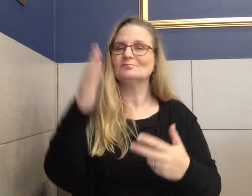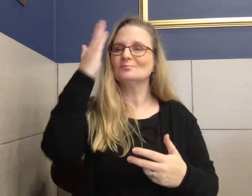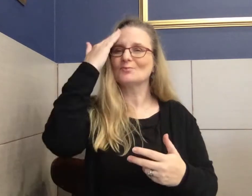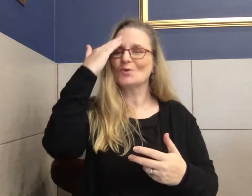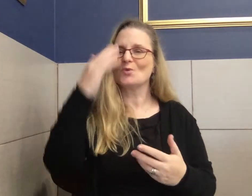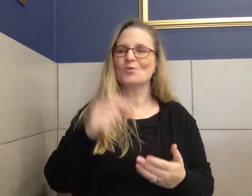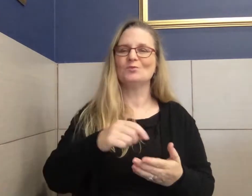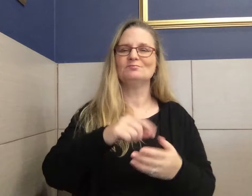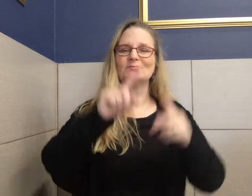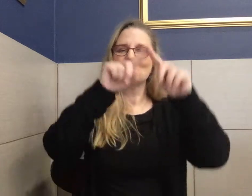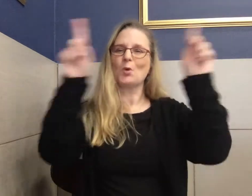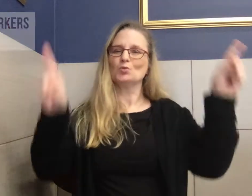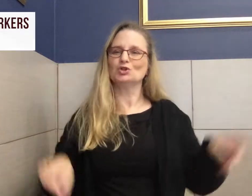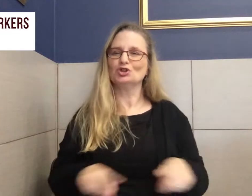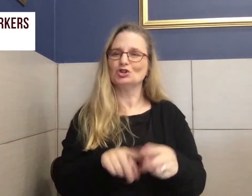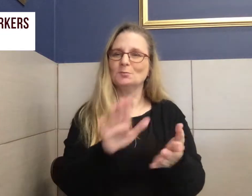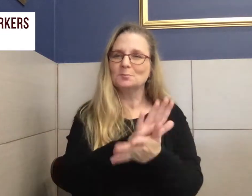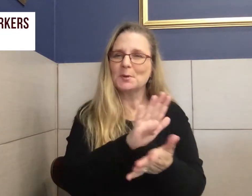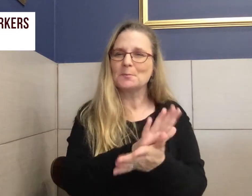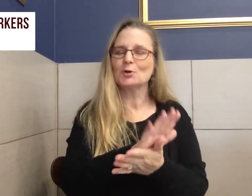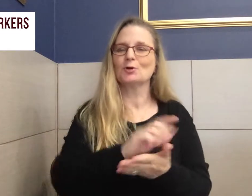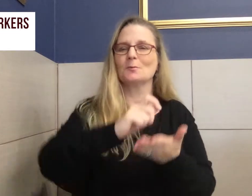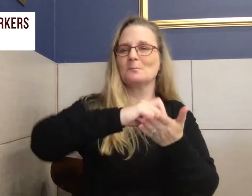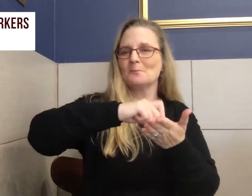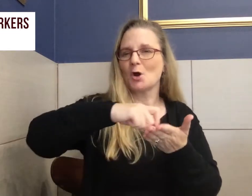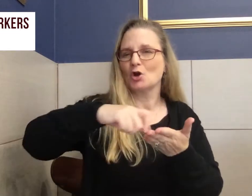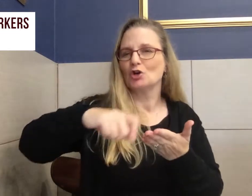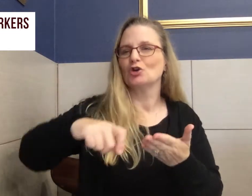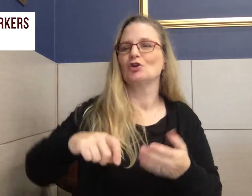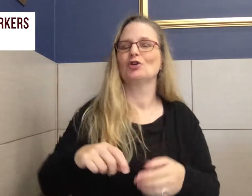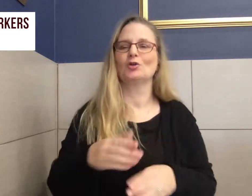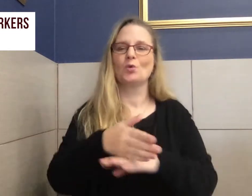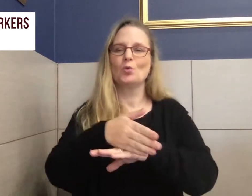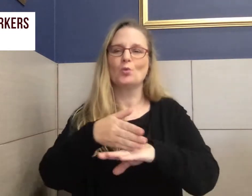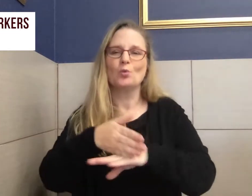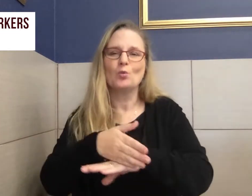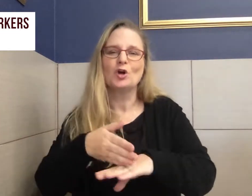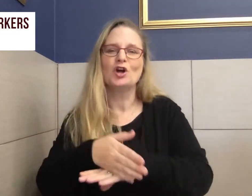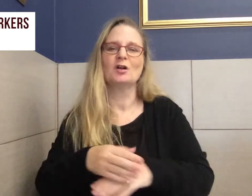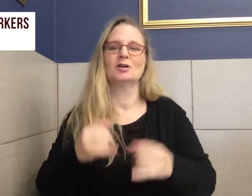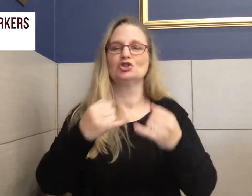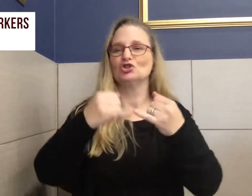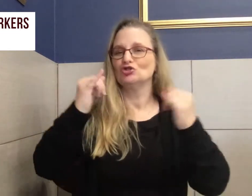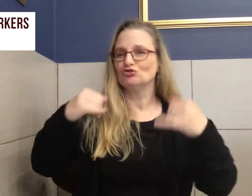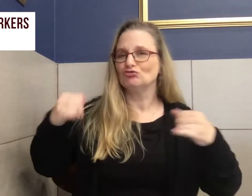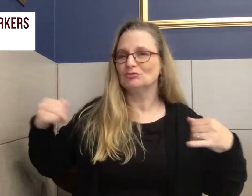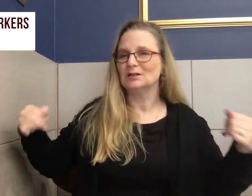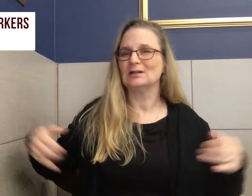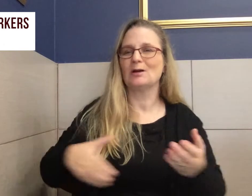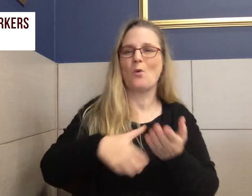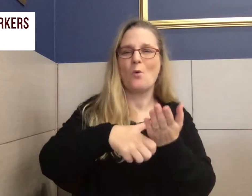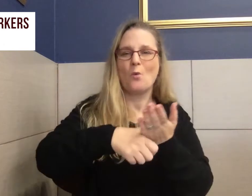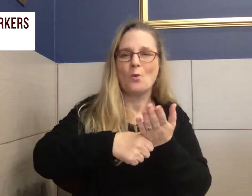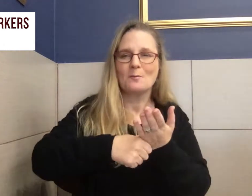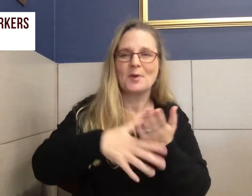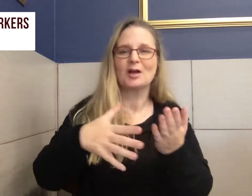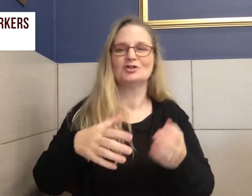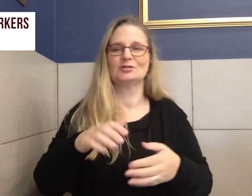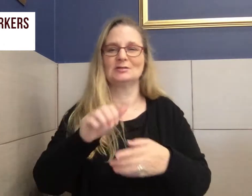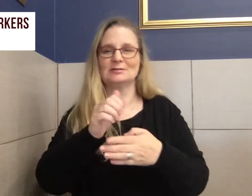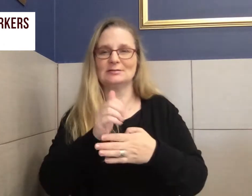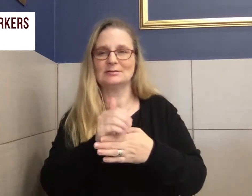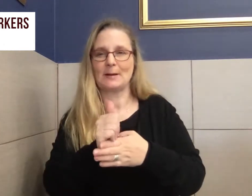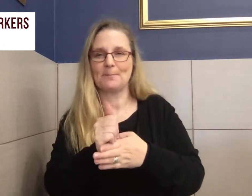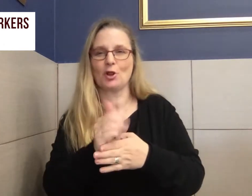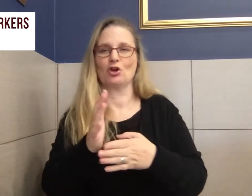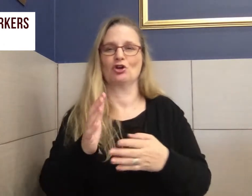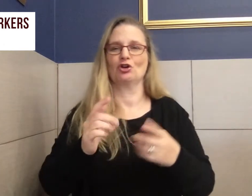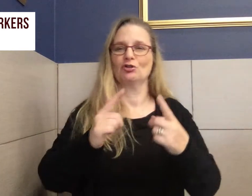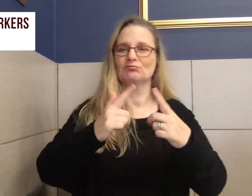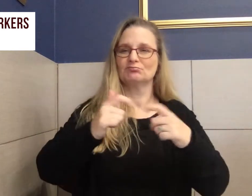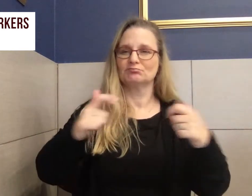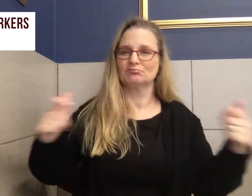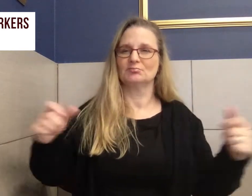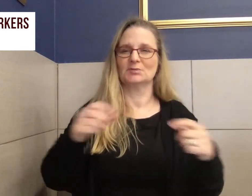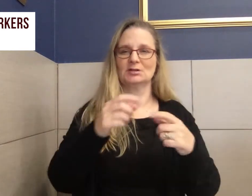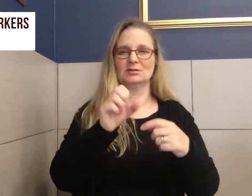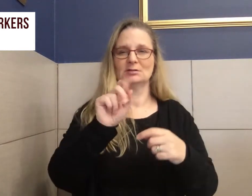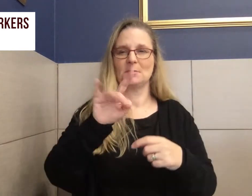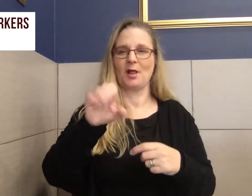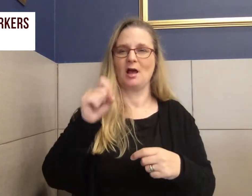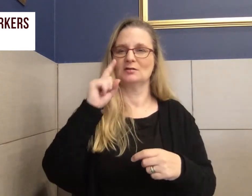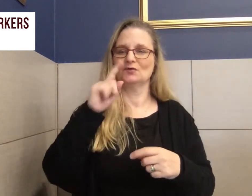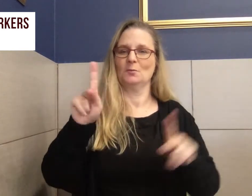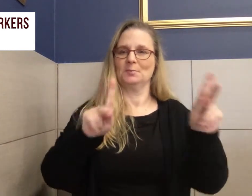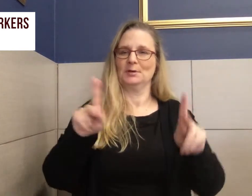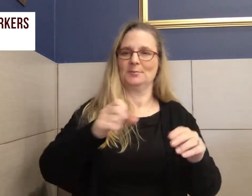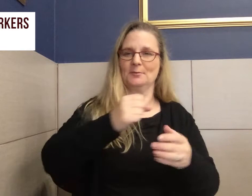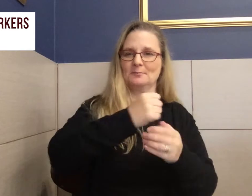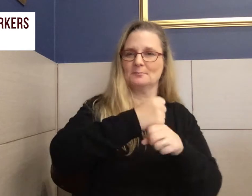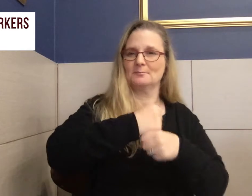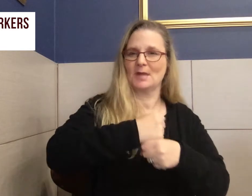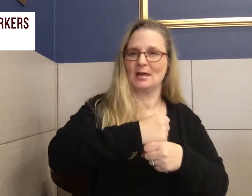We also want to support locations to have supplies for poster-making: posters, markers, wooden sticks, etc.